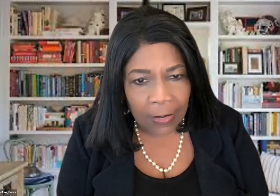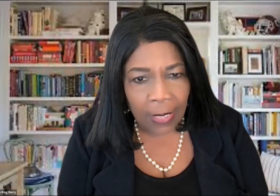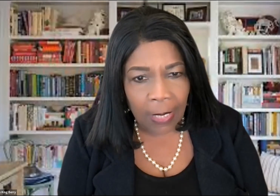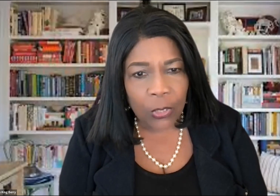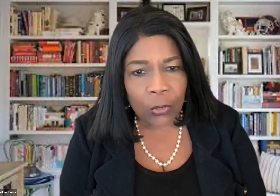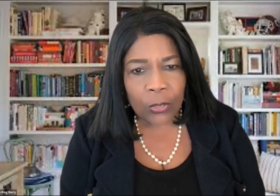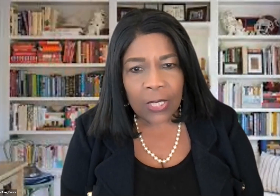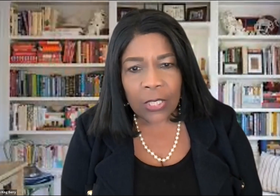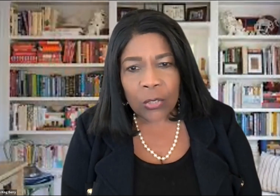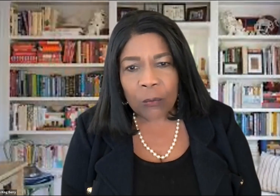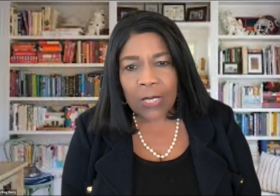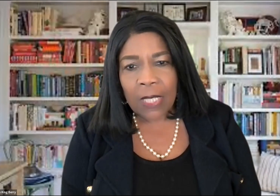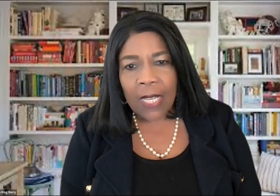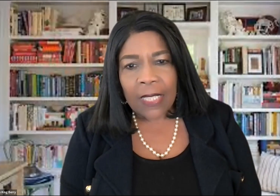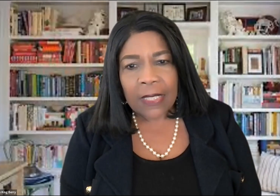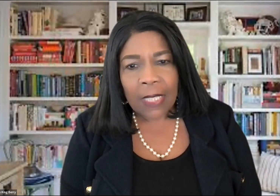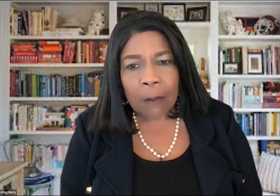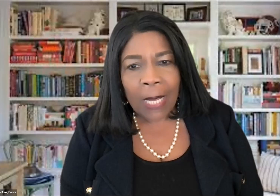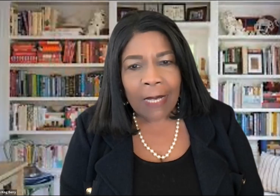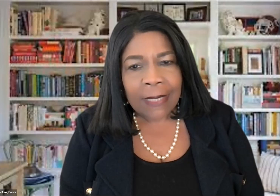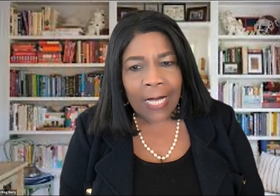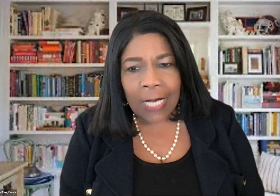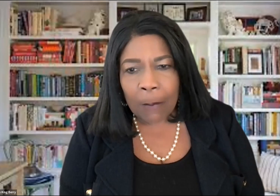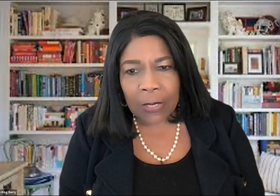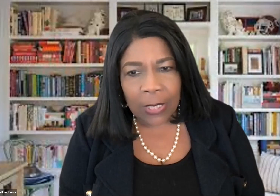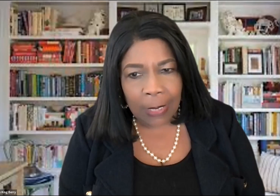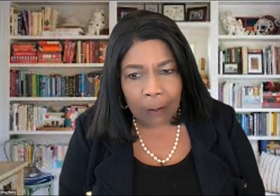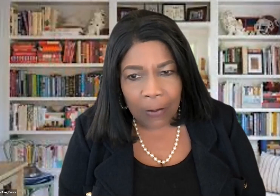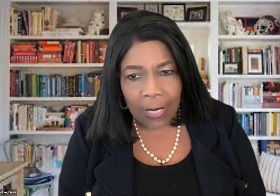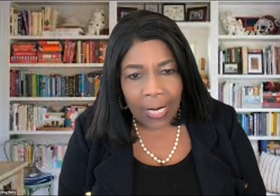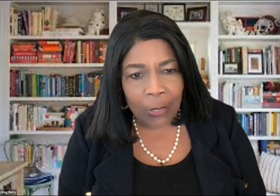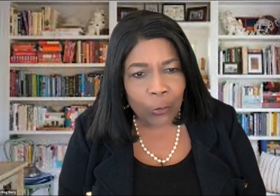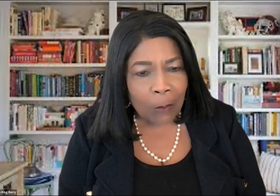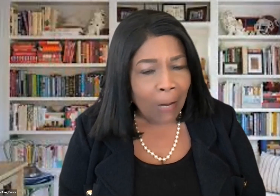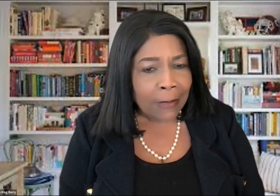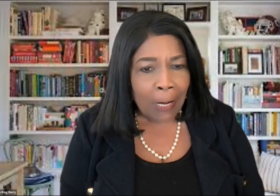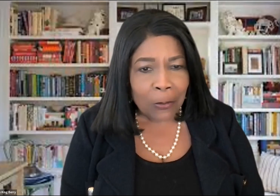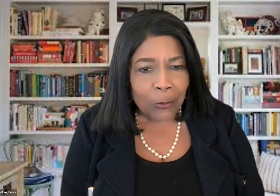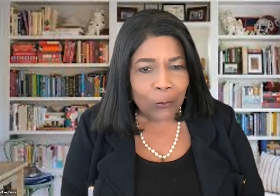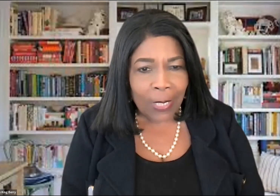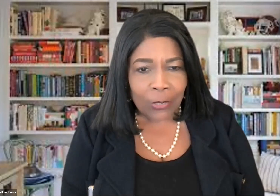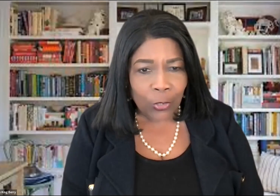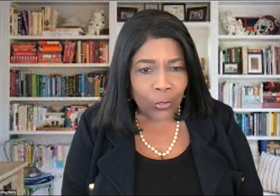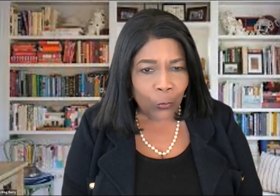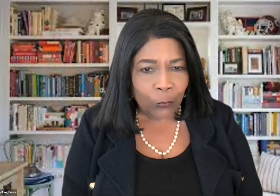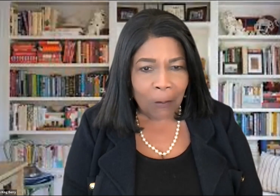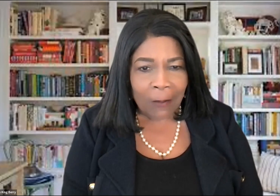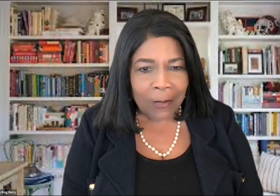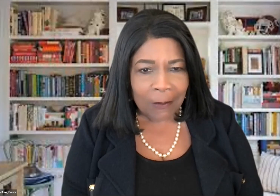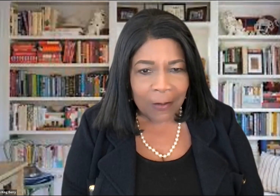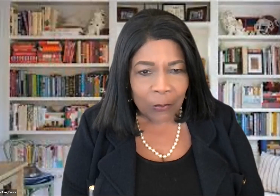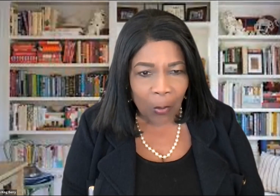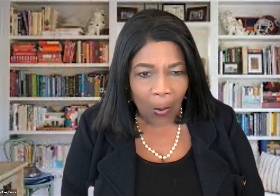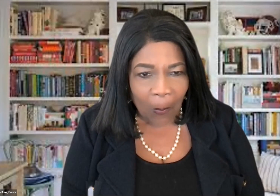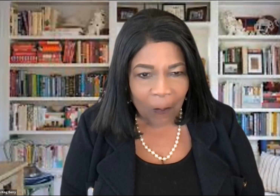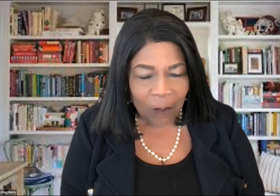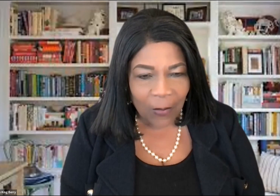The team researched the history conducted by a dynamic team, including my top student, as you just heard from Aaron.